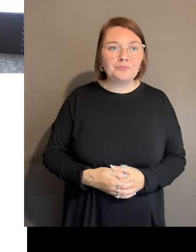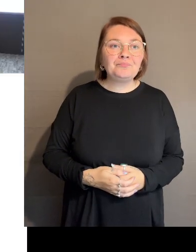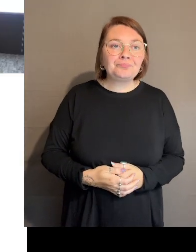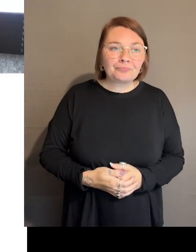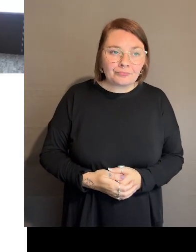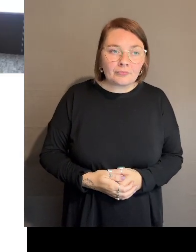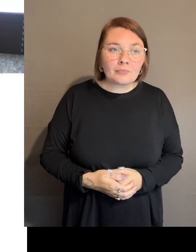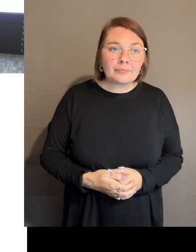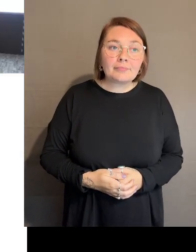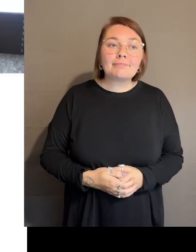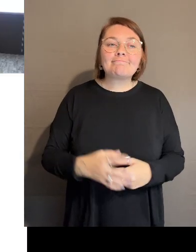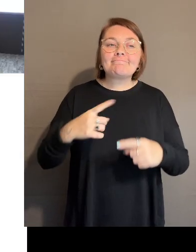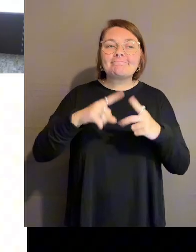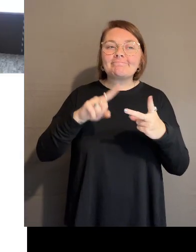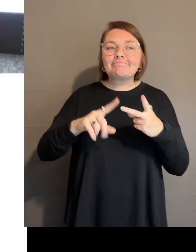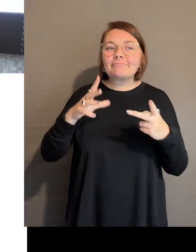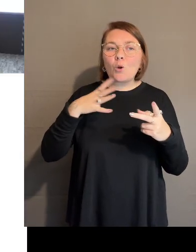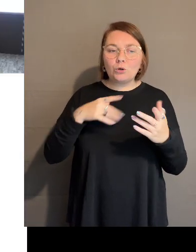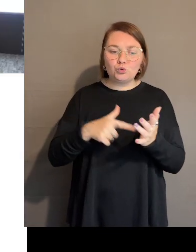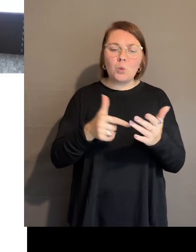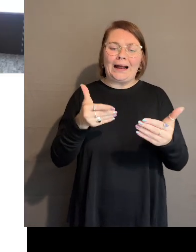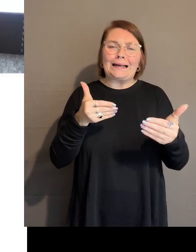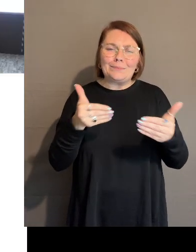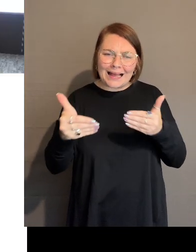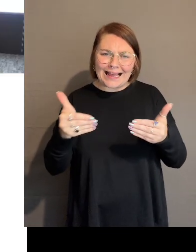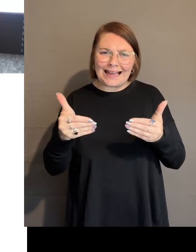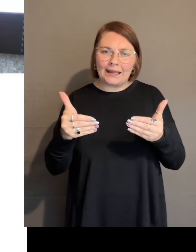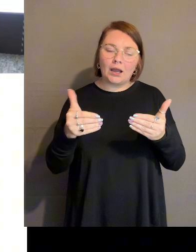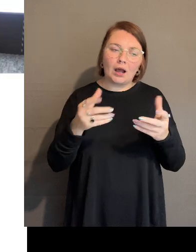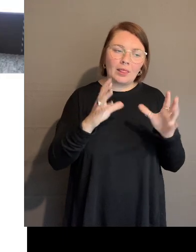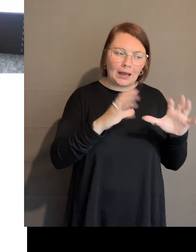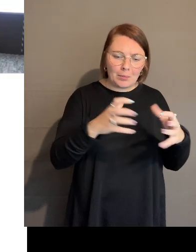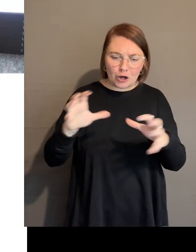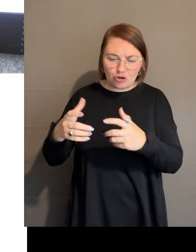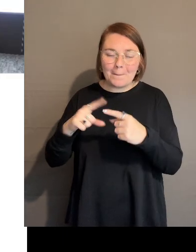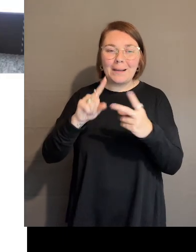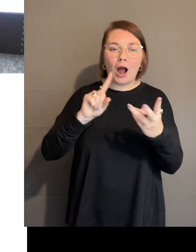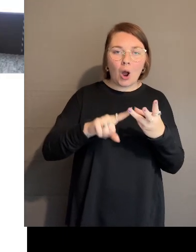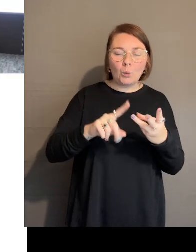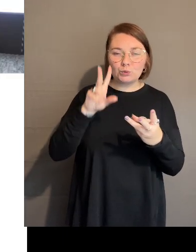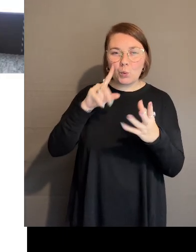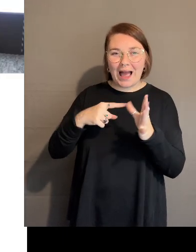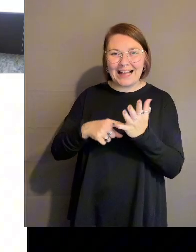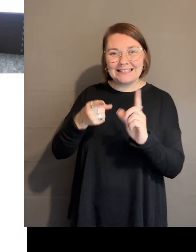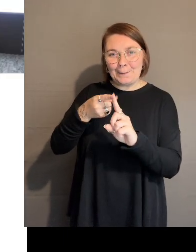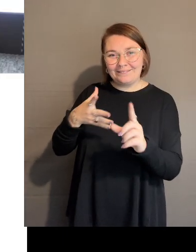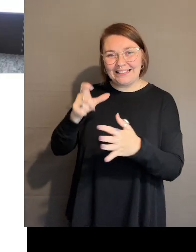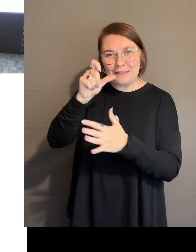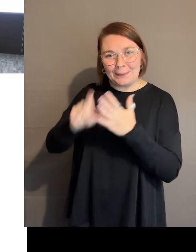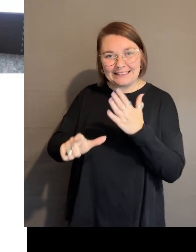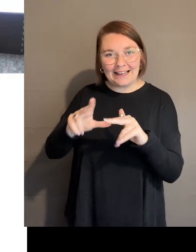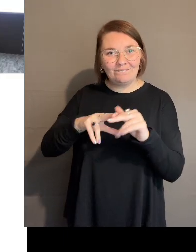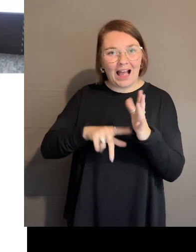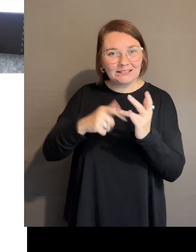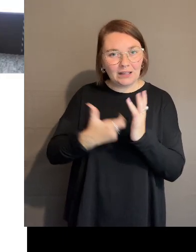And then, we also wanted to not just compare it with, sort of, the comparison group, but also to look at specific disability factors.